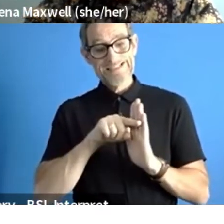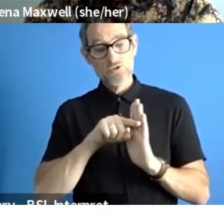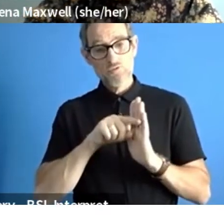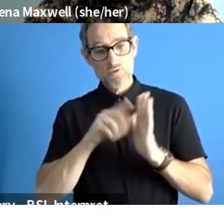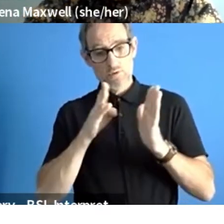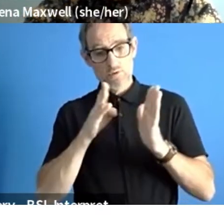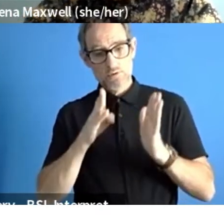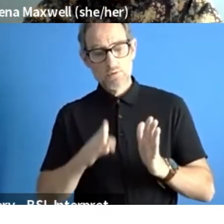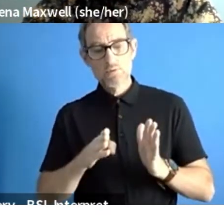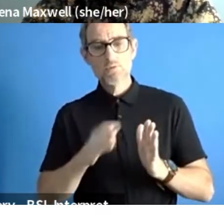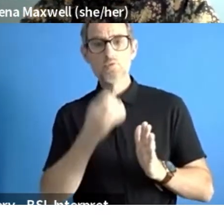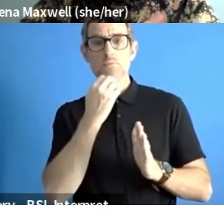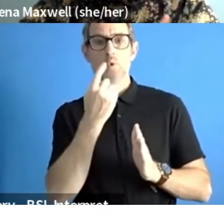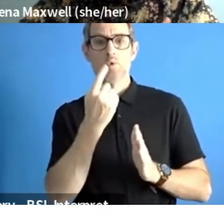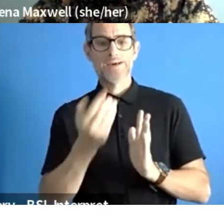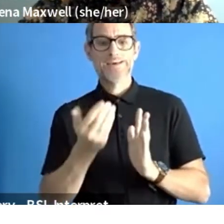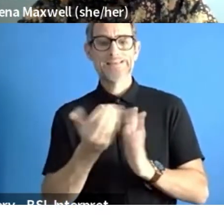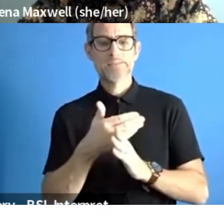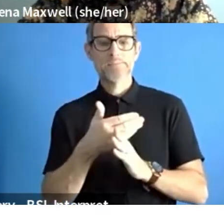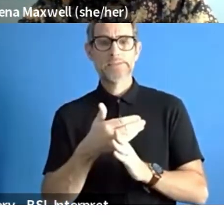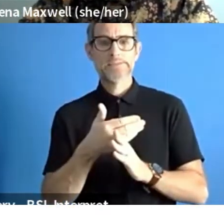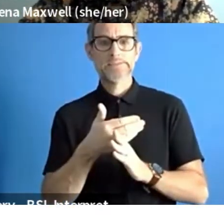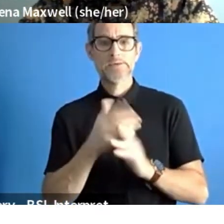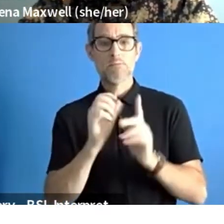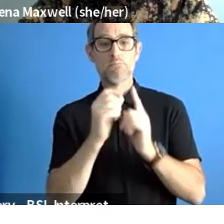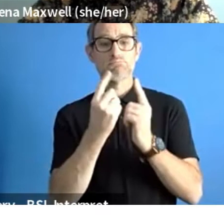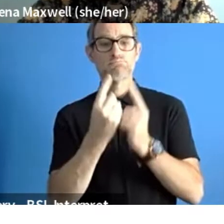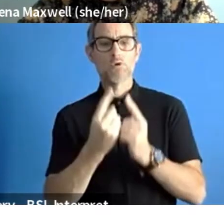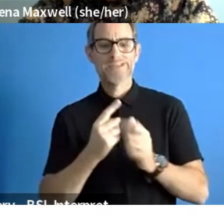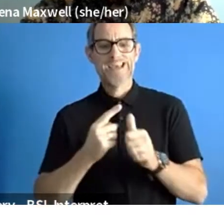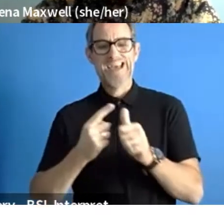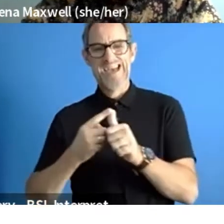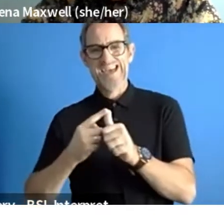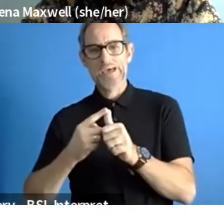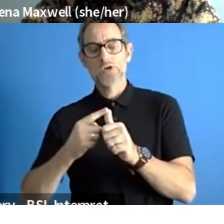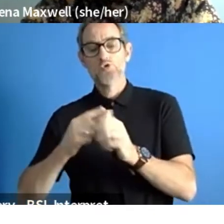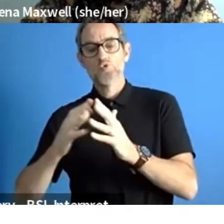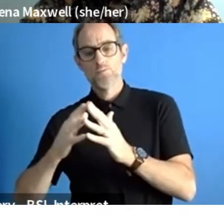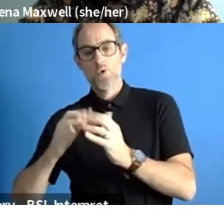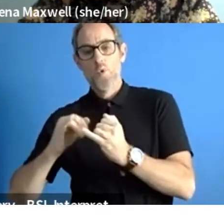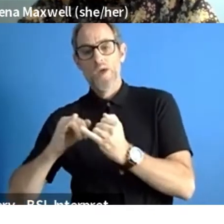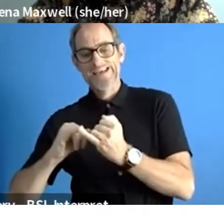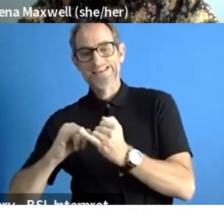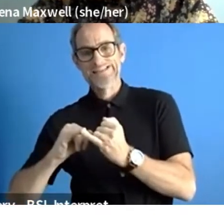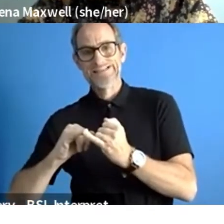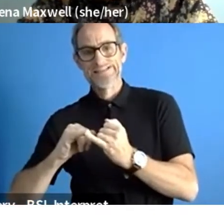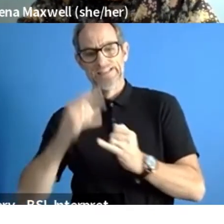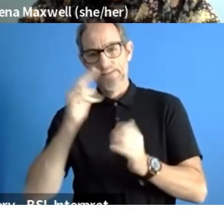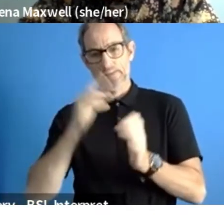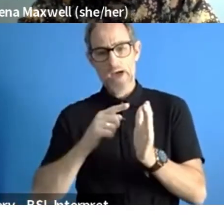accessibility. The product we use is an AWS product called Amazon connect.